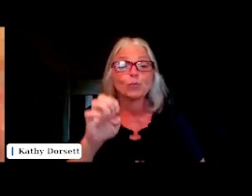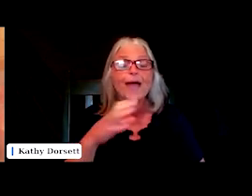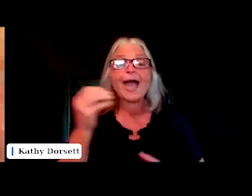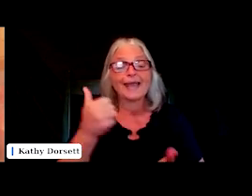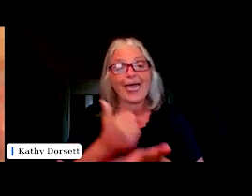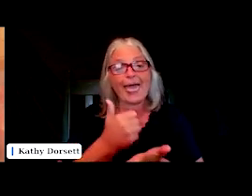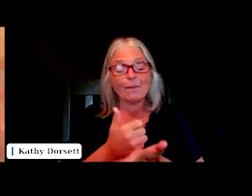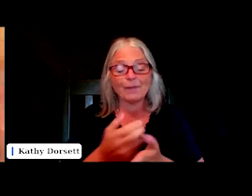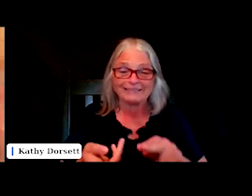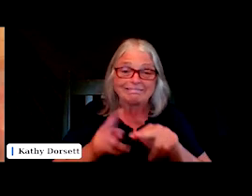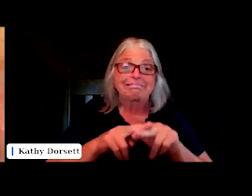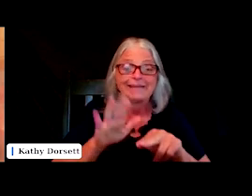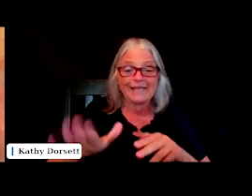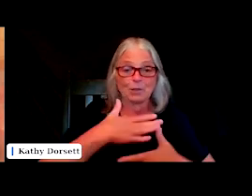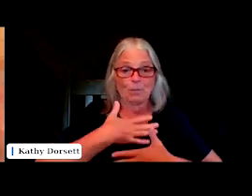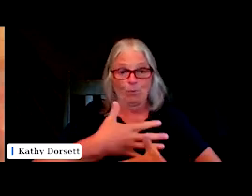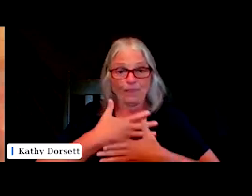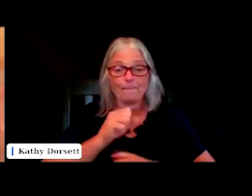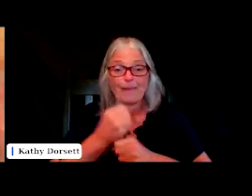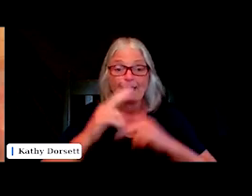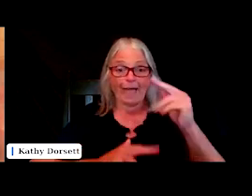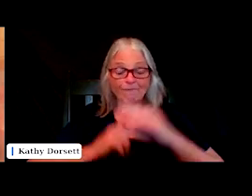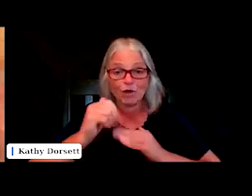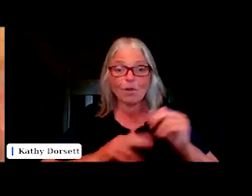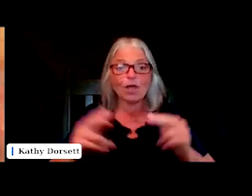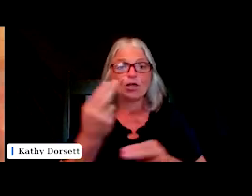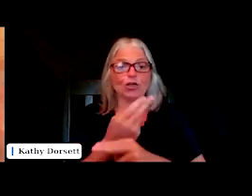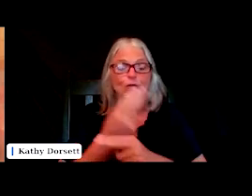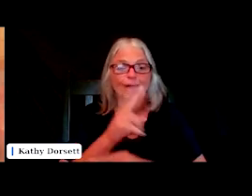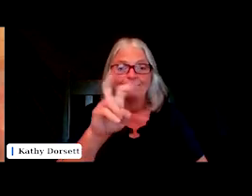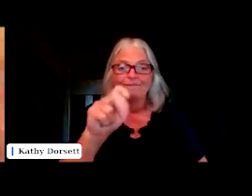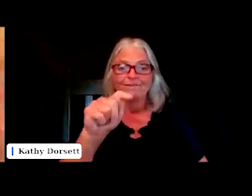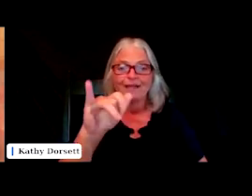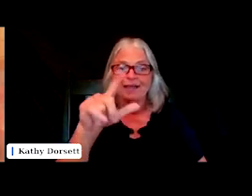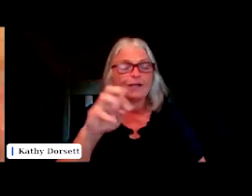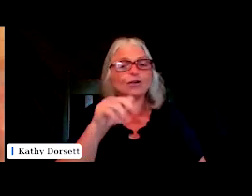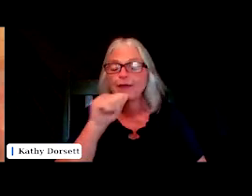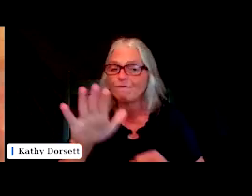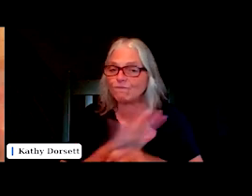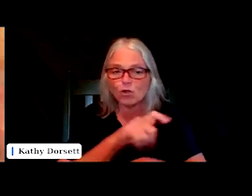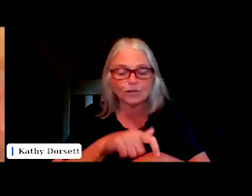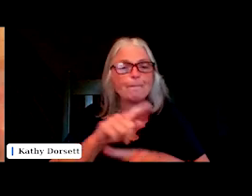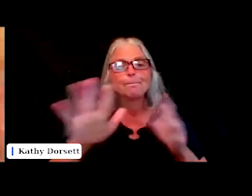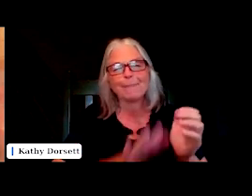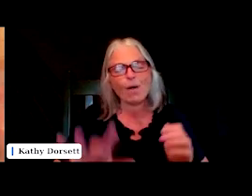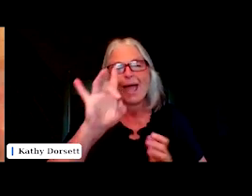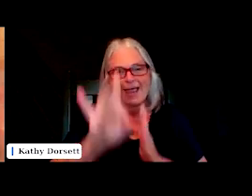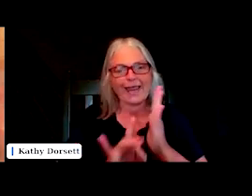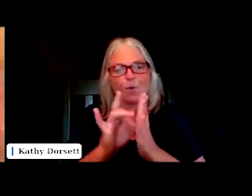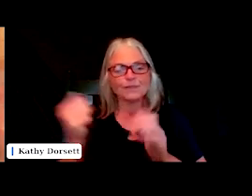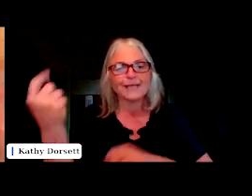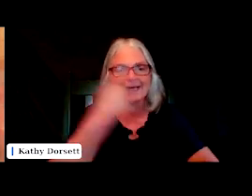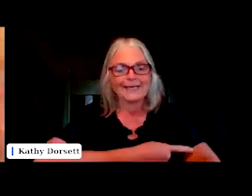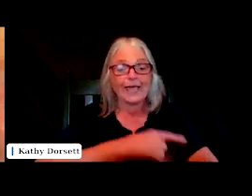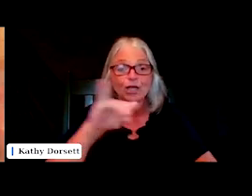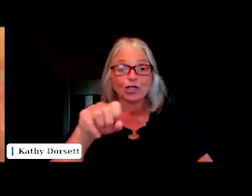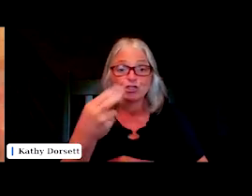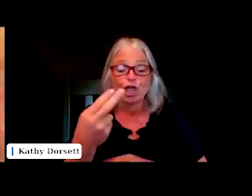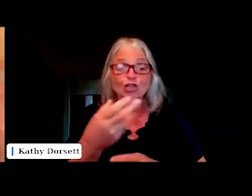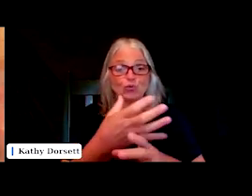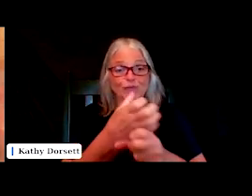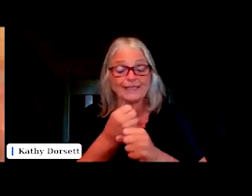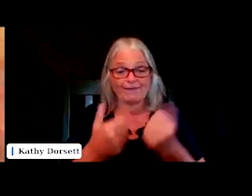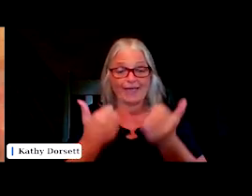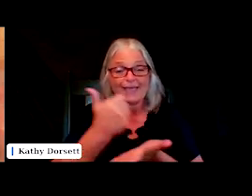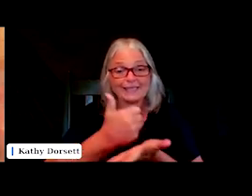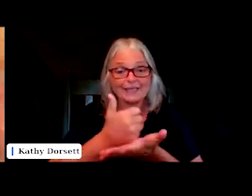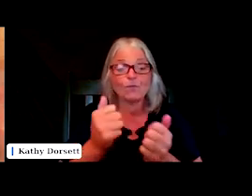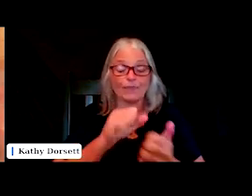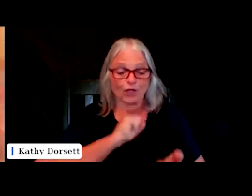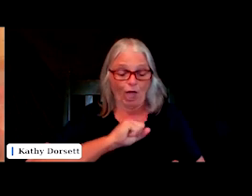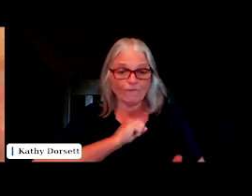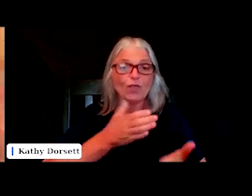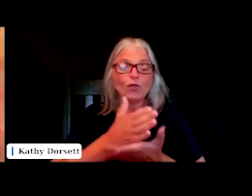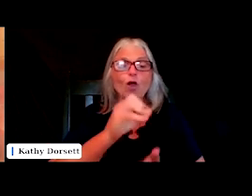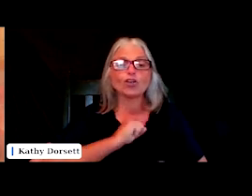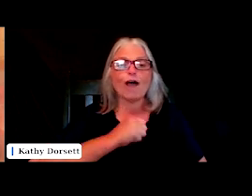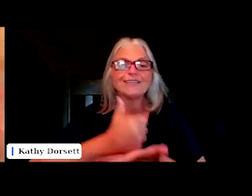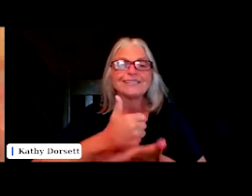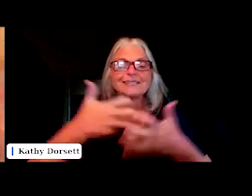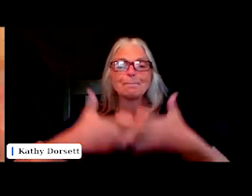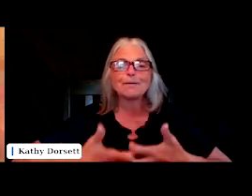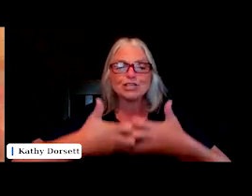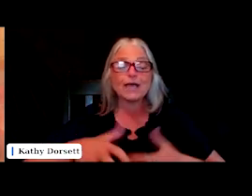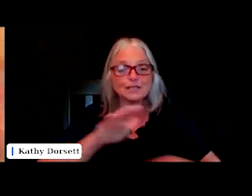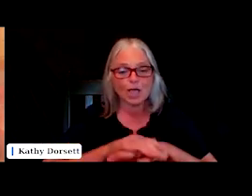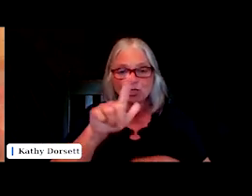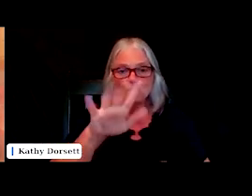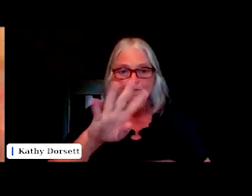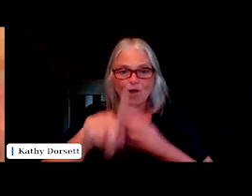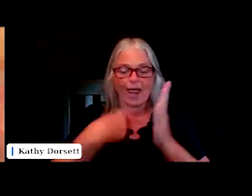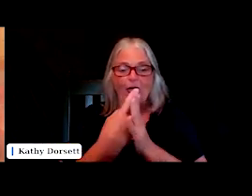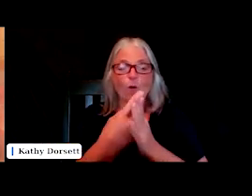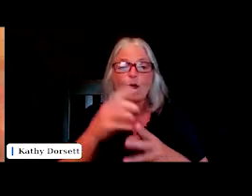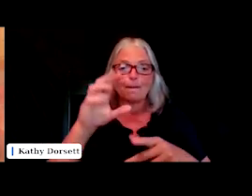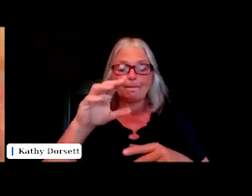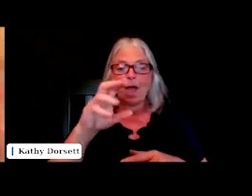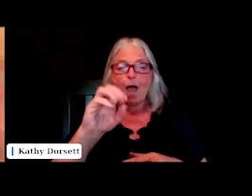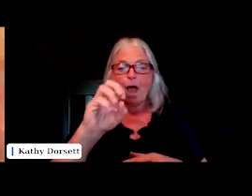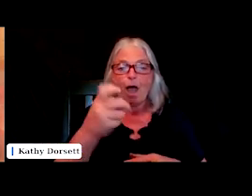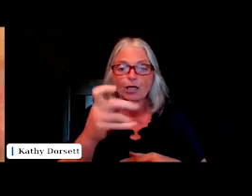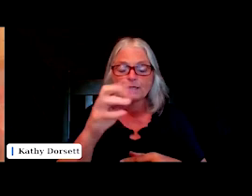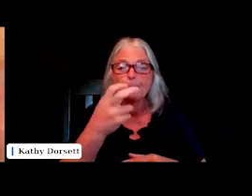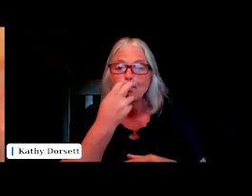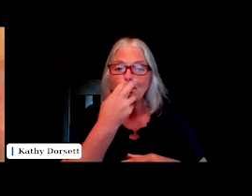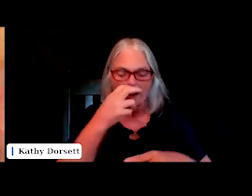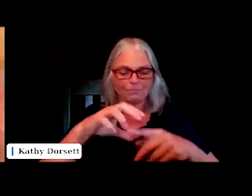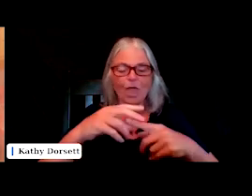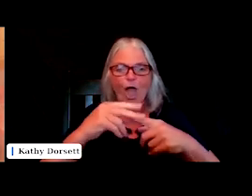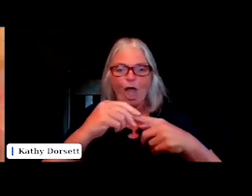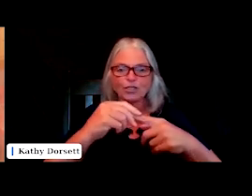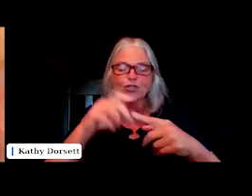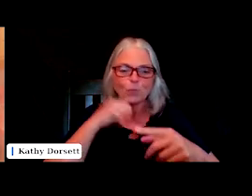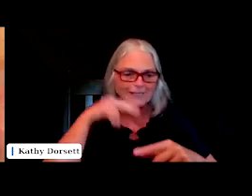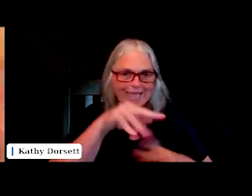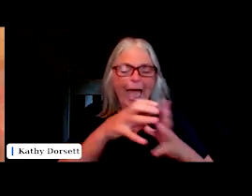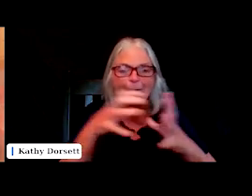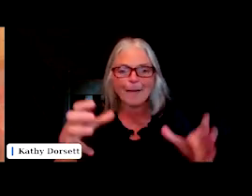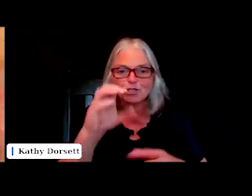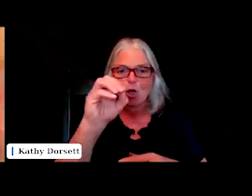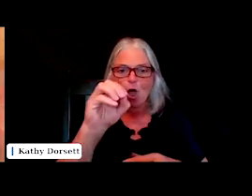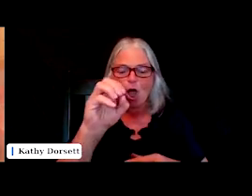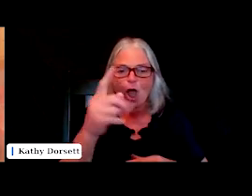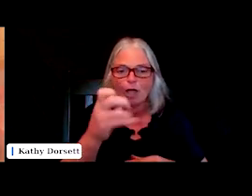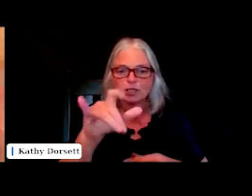Enhance his breathing and make him comfortable. He uses a ventilator not full time, but about 8 HA day Josh receives assistance with coughing through cough assist machine. He's on 24, so we can monitor how much oxygen is saturating his blood.